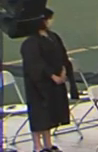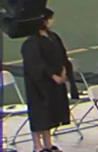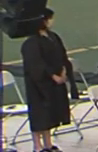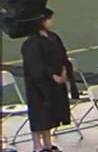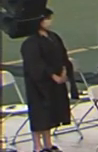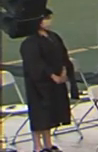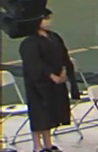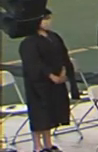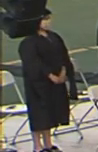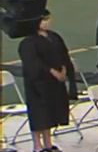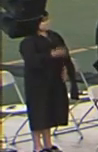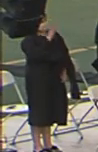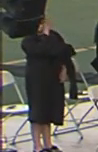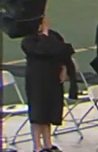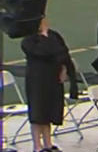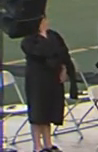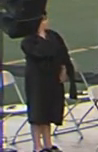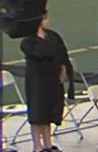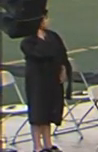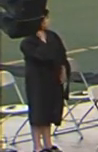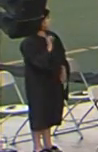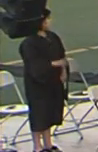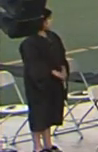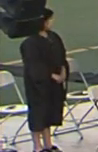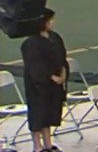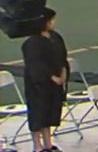Good evening. And we made it y’all..